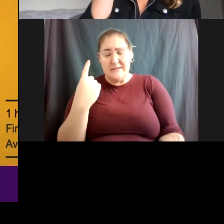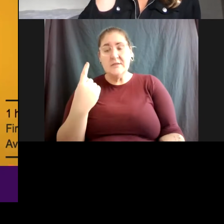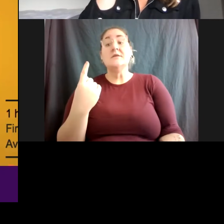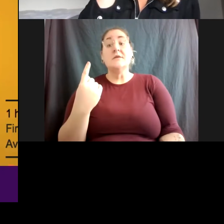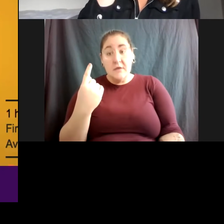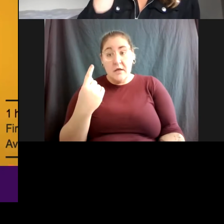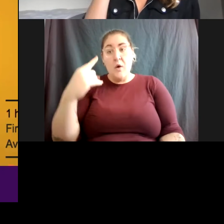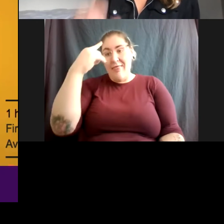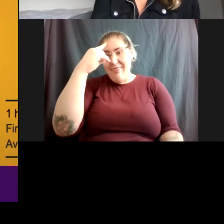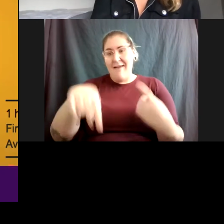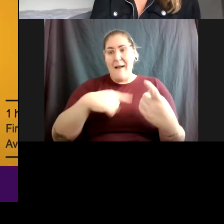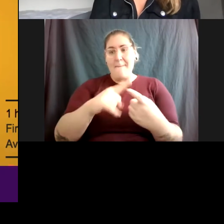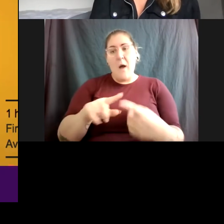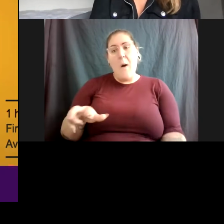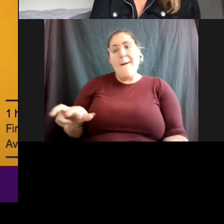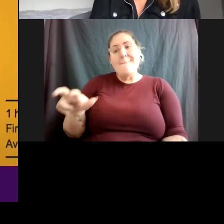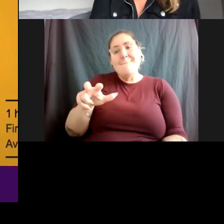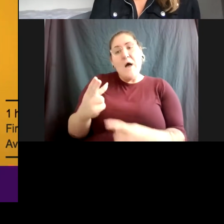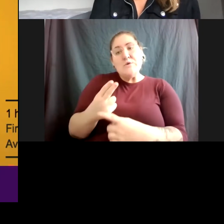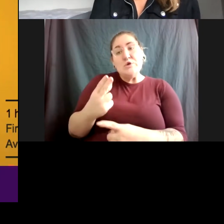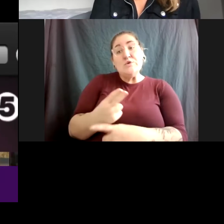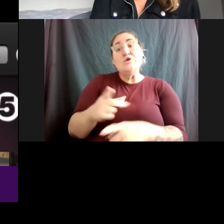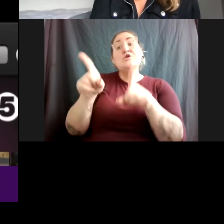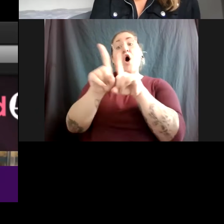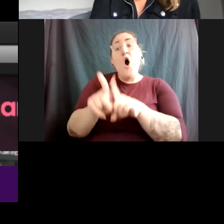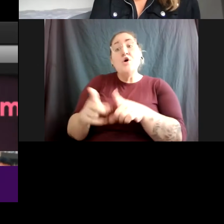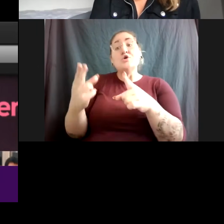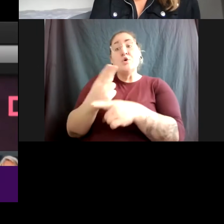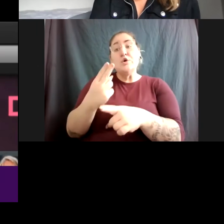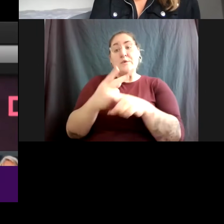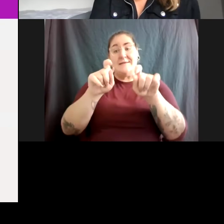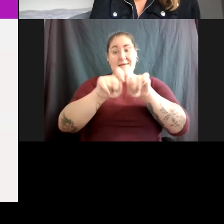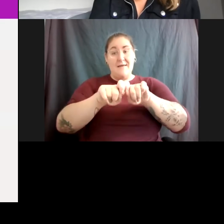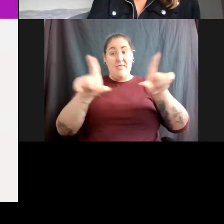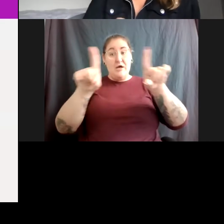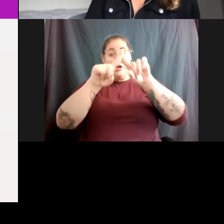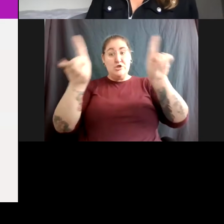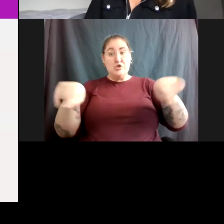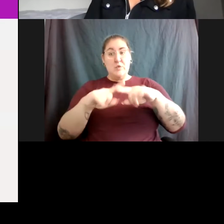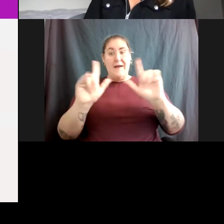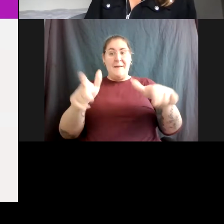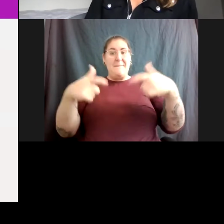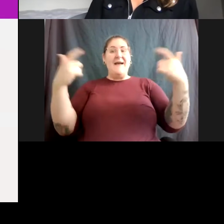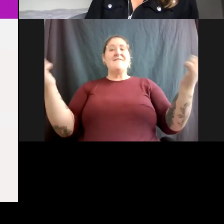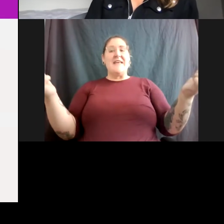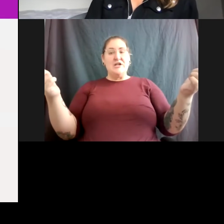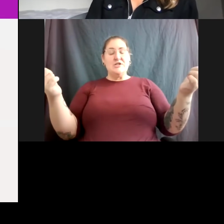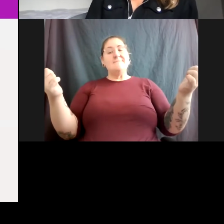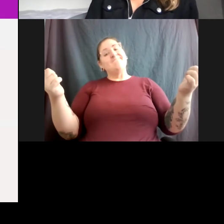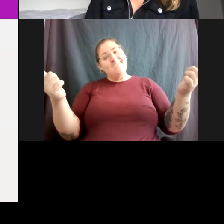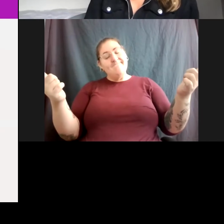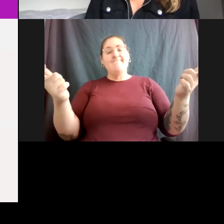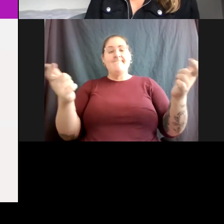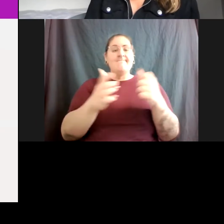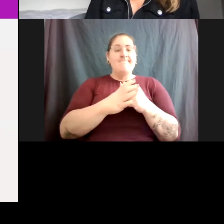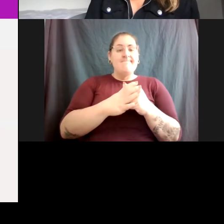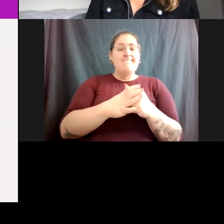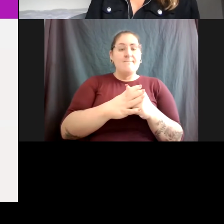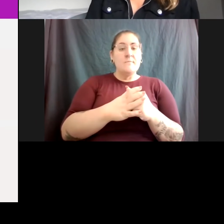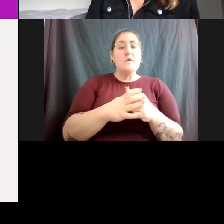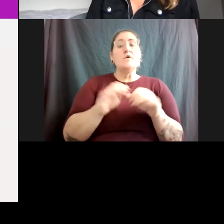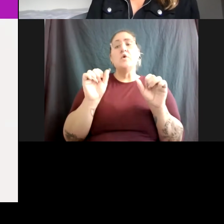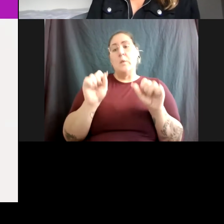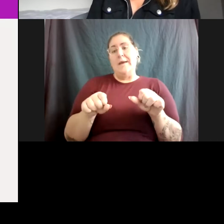people with screen magnification as well. So, this can be tied back to the inclusive design principle